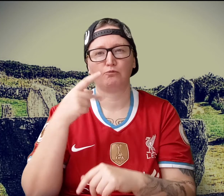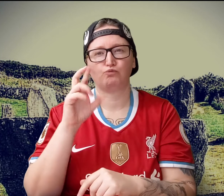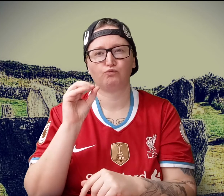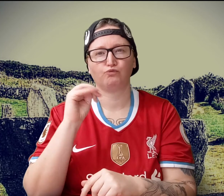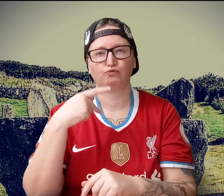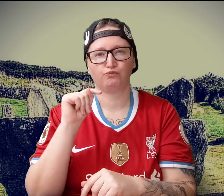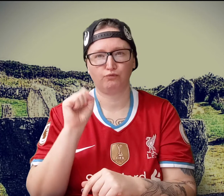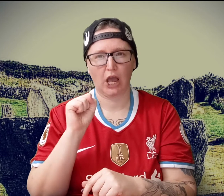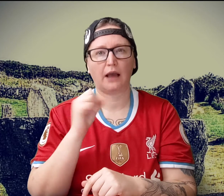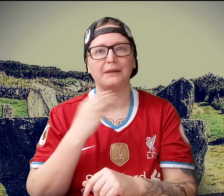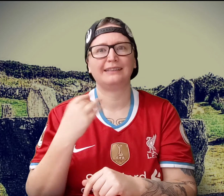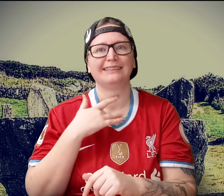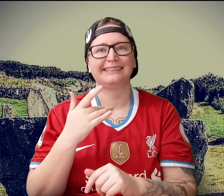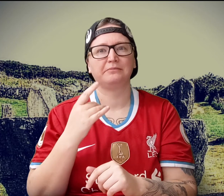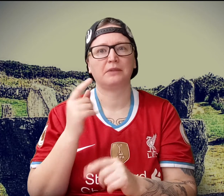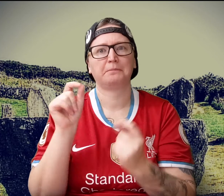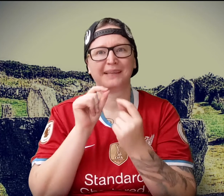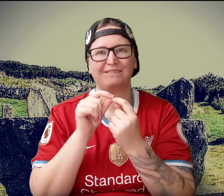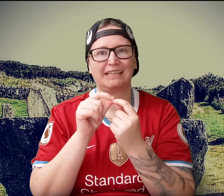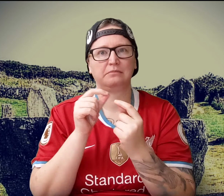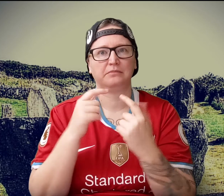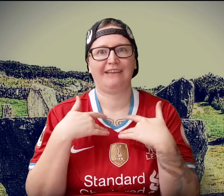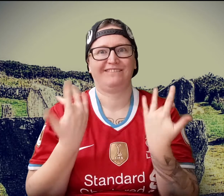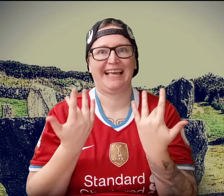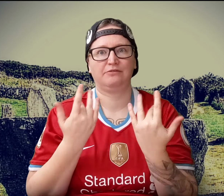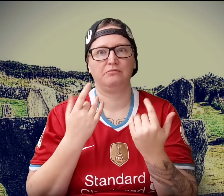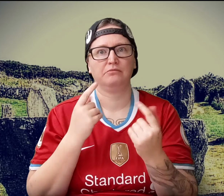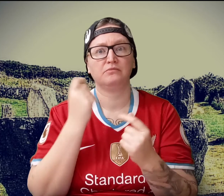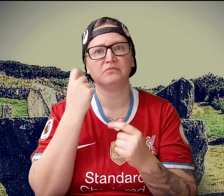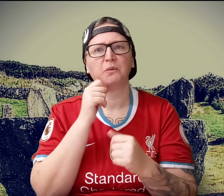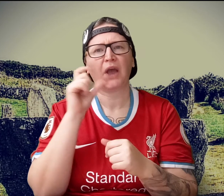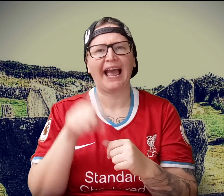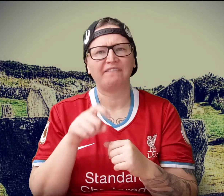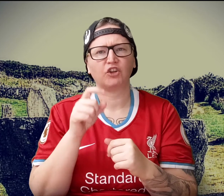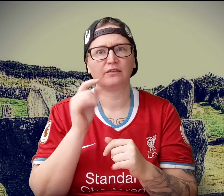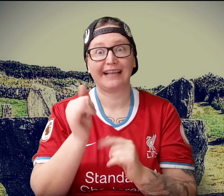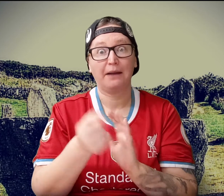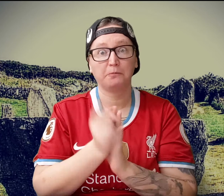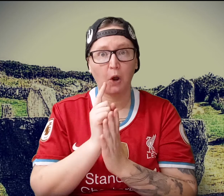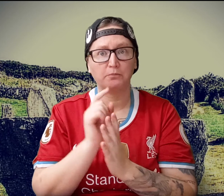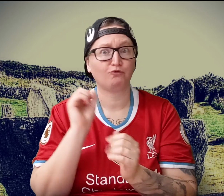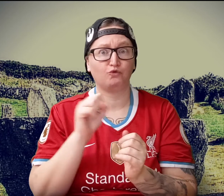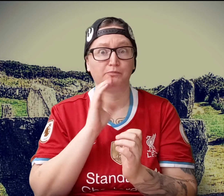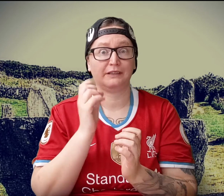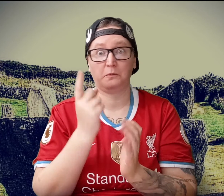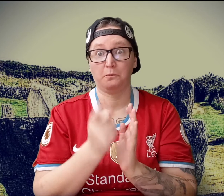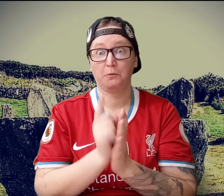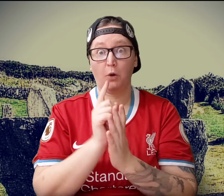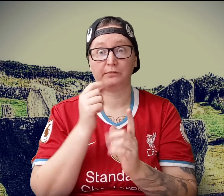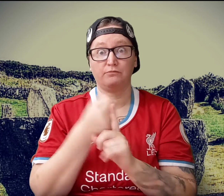experiences depend on your prompts and typically there's a specific event it doesn't have to be